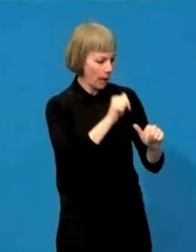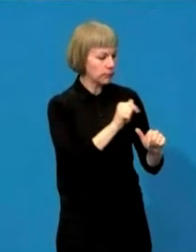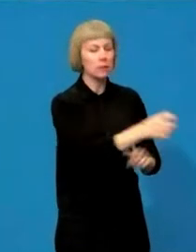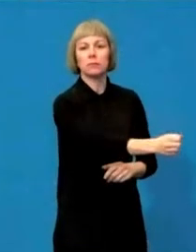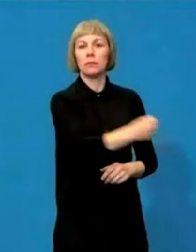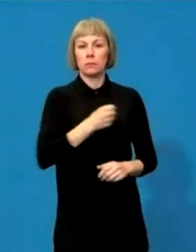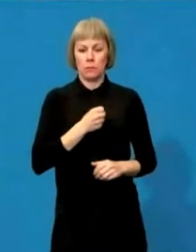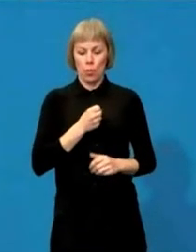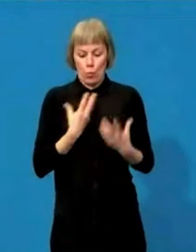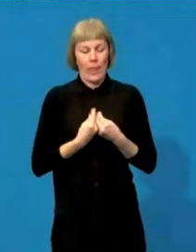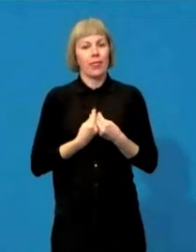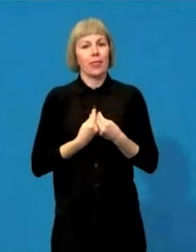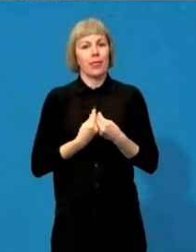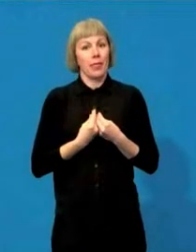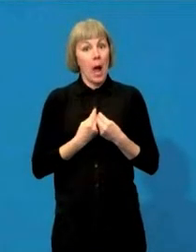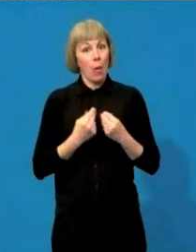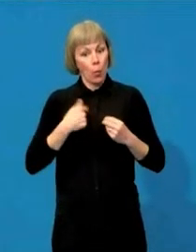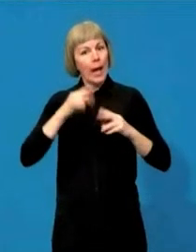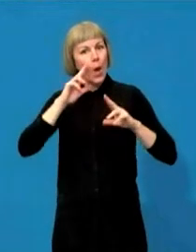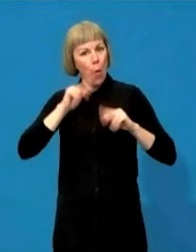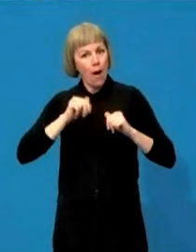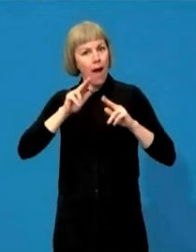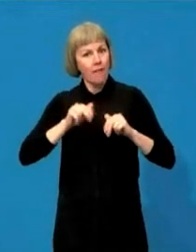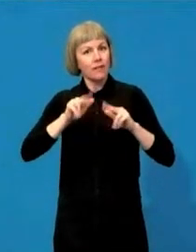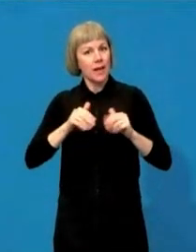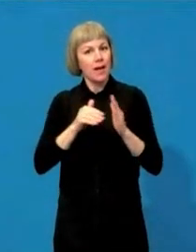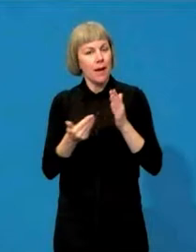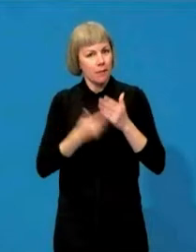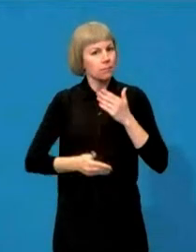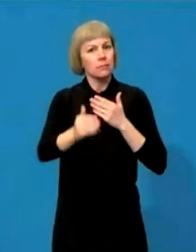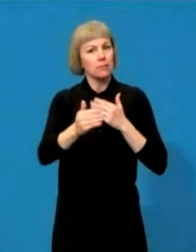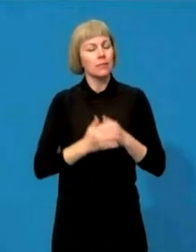though they are quite dysfunctional in some ways, because there is a - there is a sort of